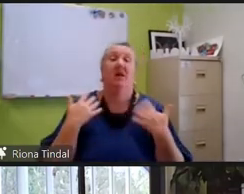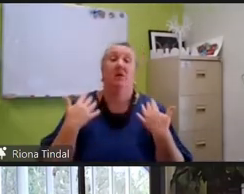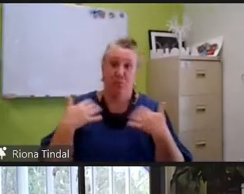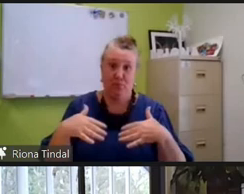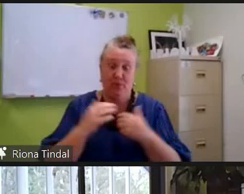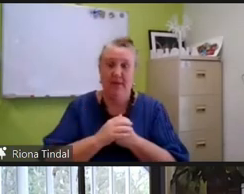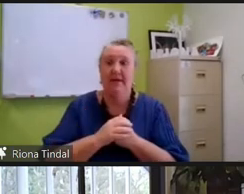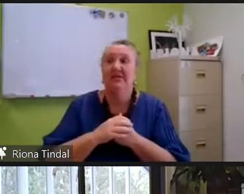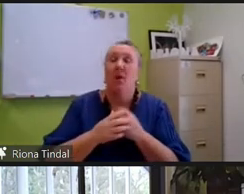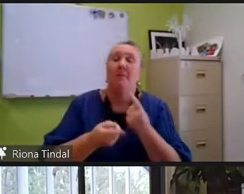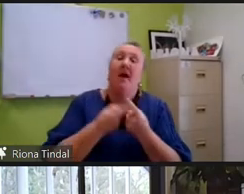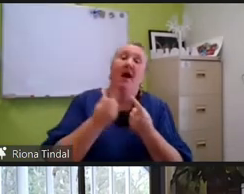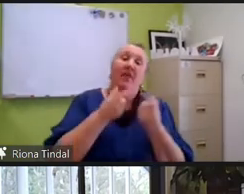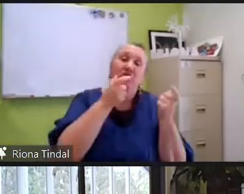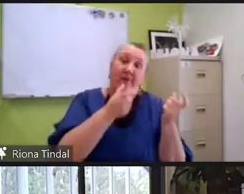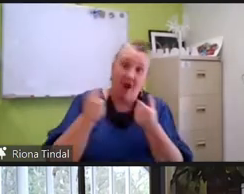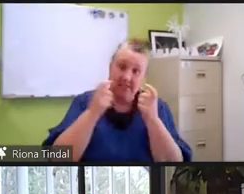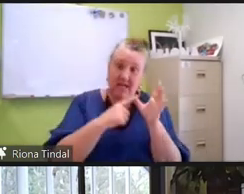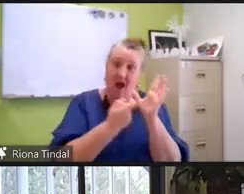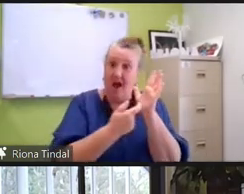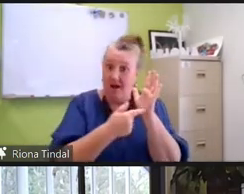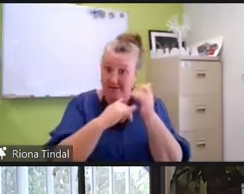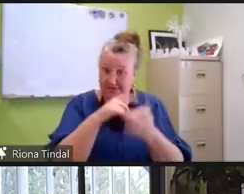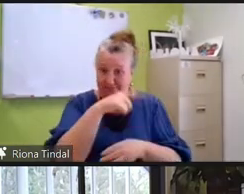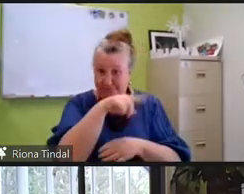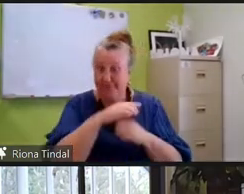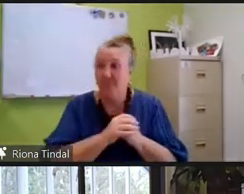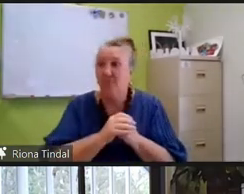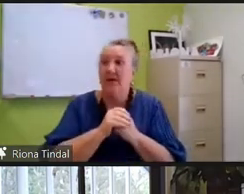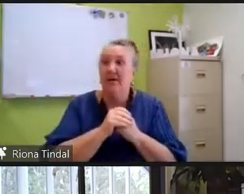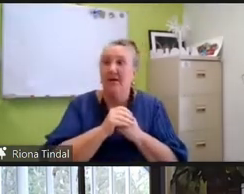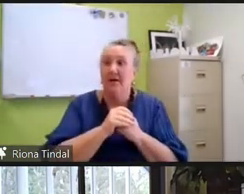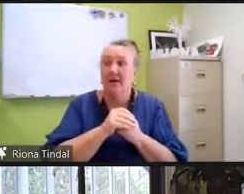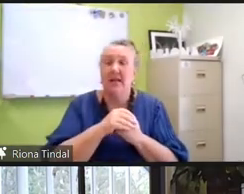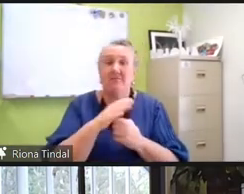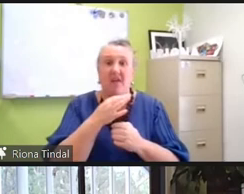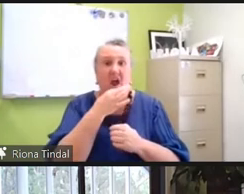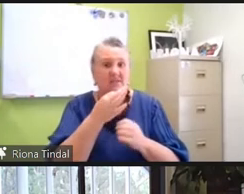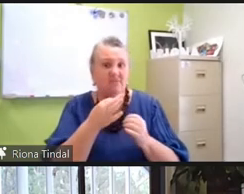of equity within that space. That was a big thing for me. I was also supervising the arts